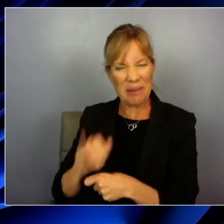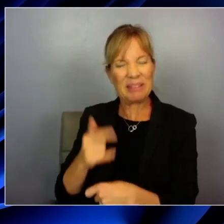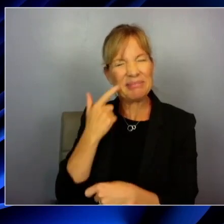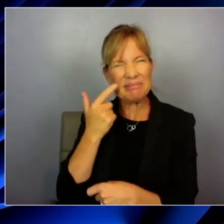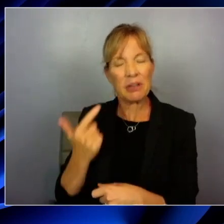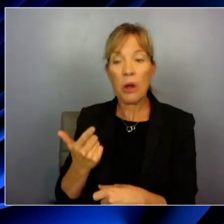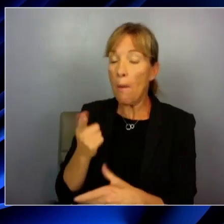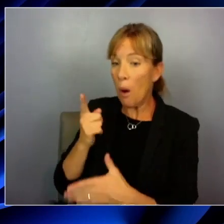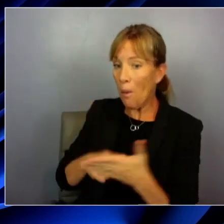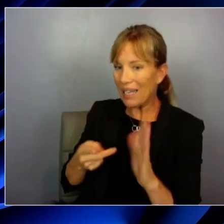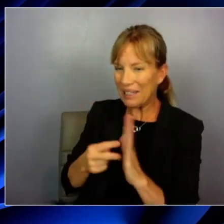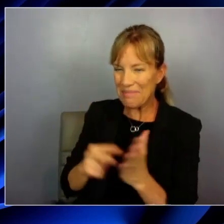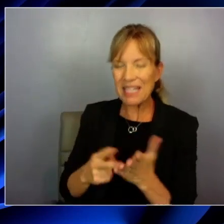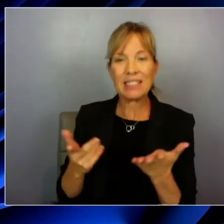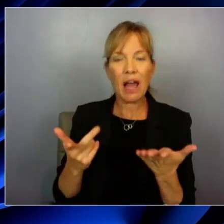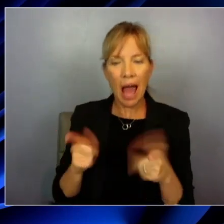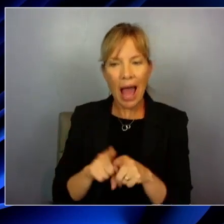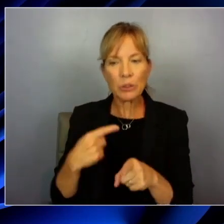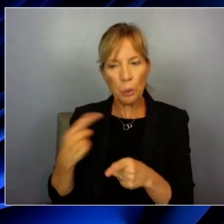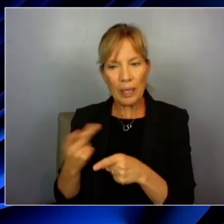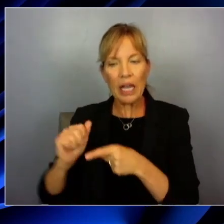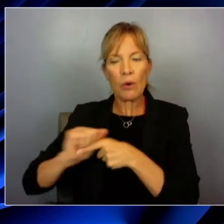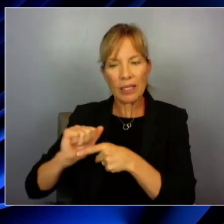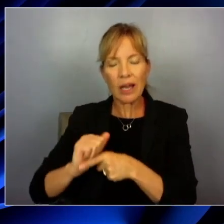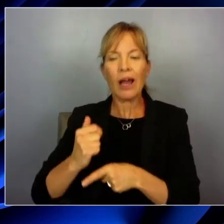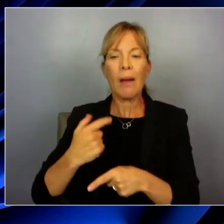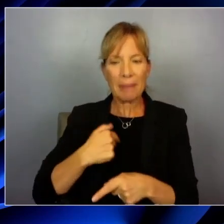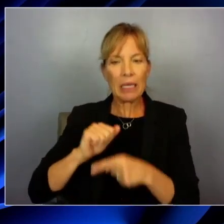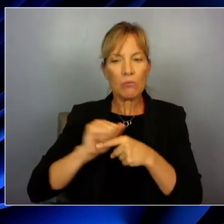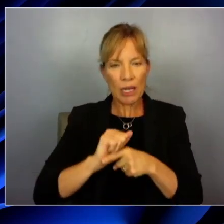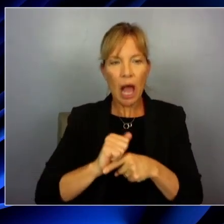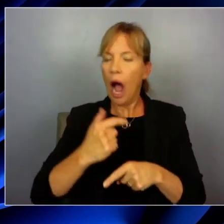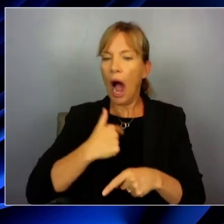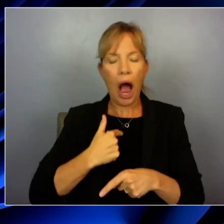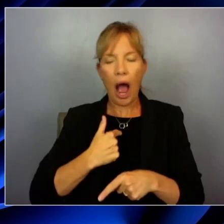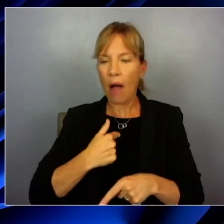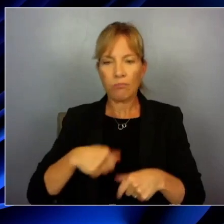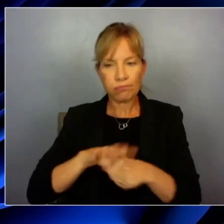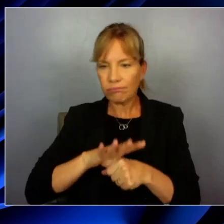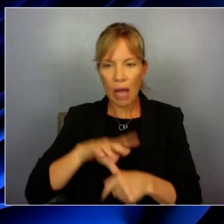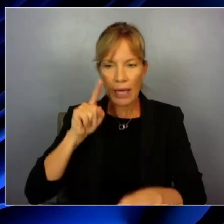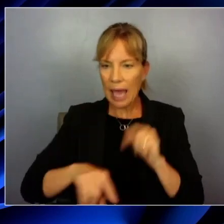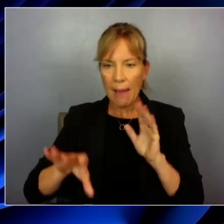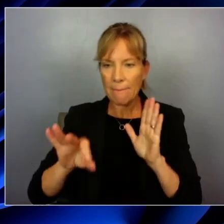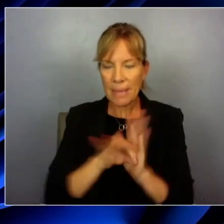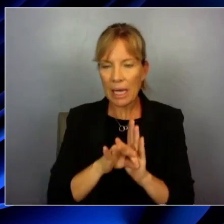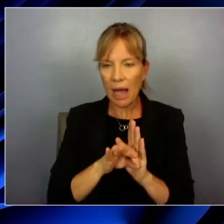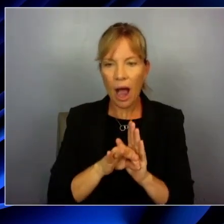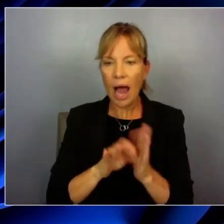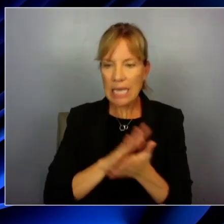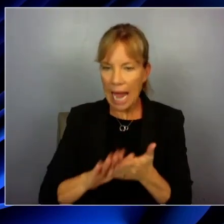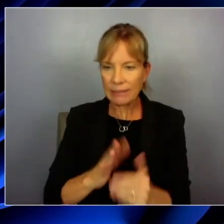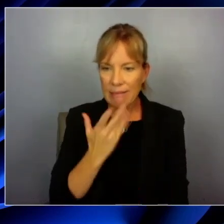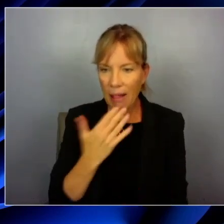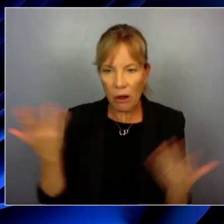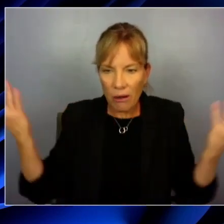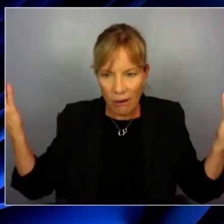as we've rehearsed me practicing this. I am incapable of choosing a nice color to demonstrate how you can edit this,